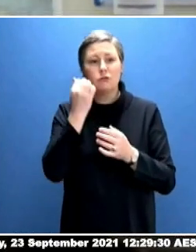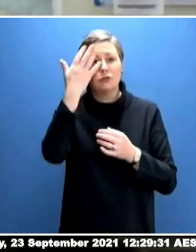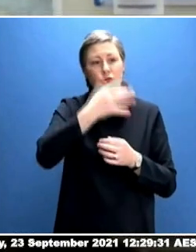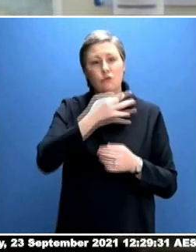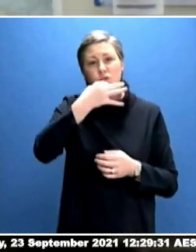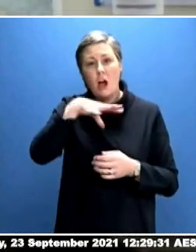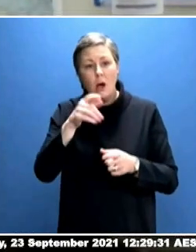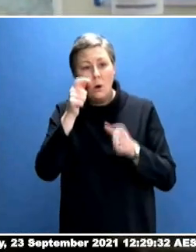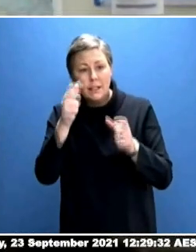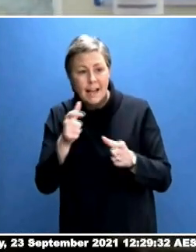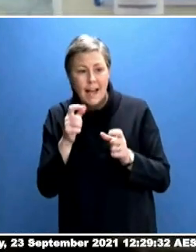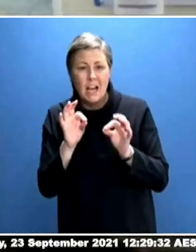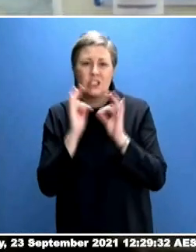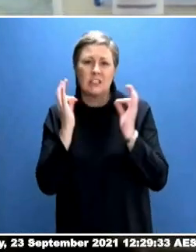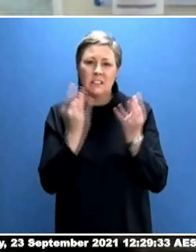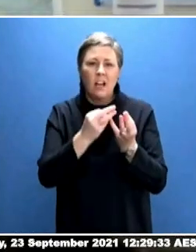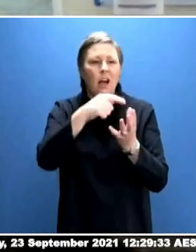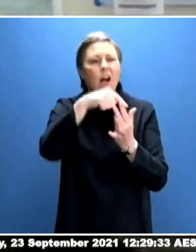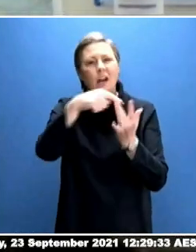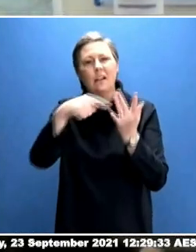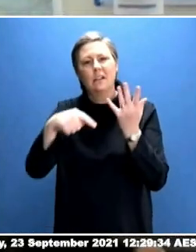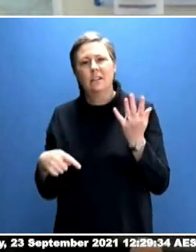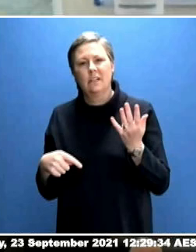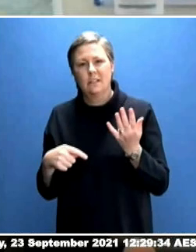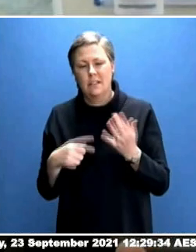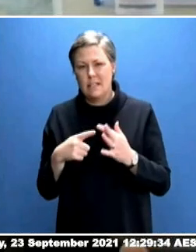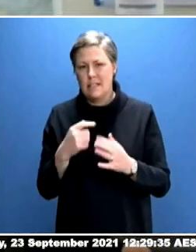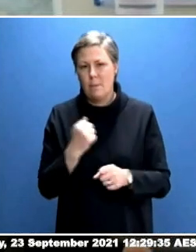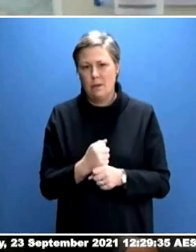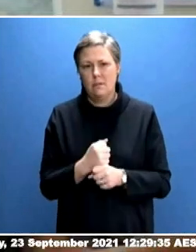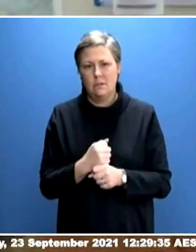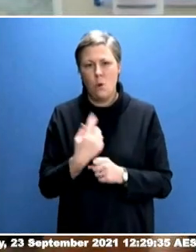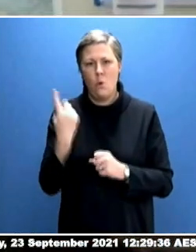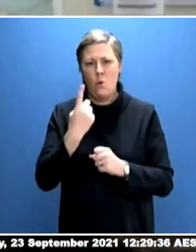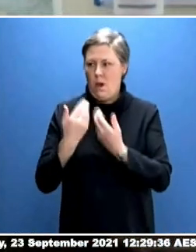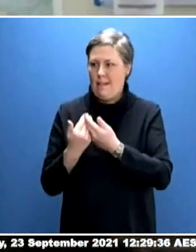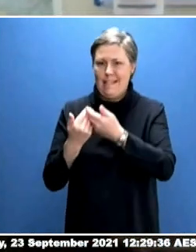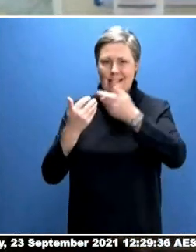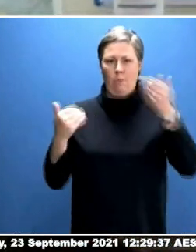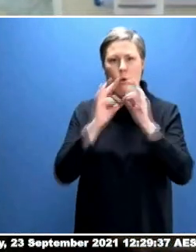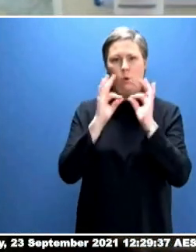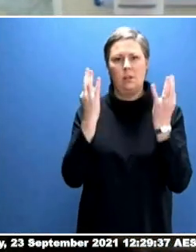or agencies as other examples of external oversight for our clients.